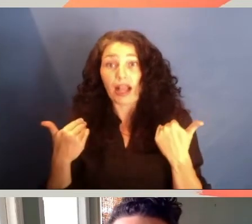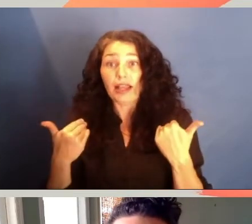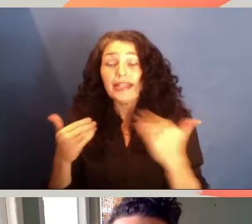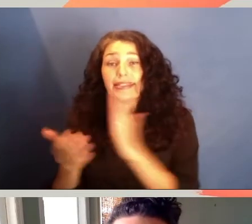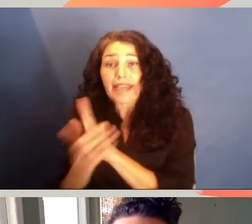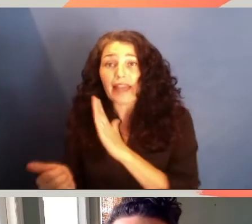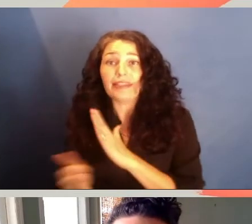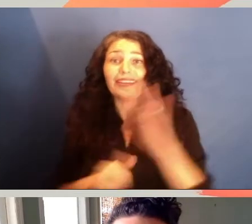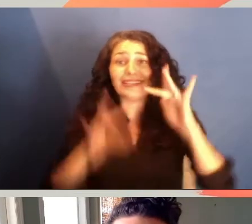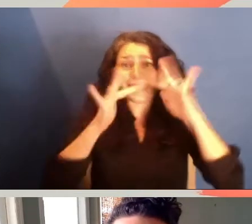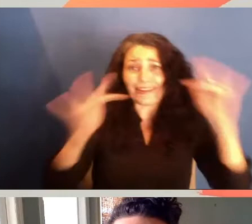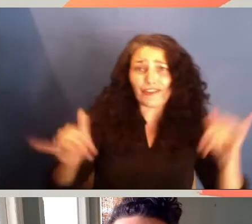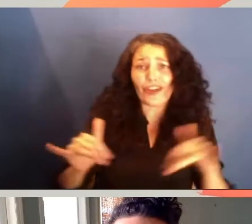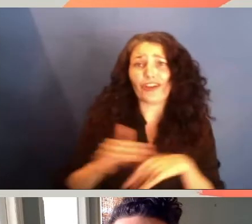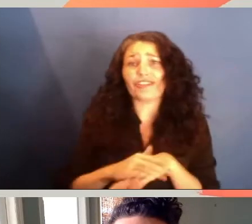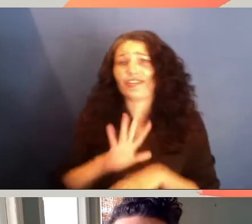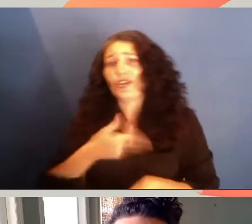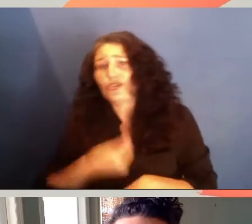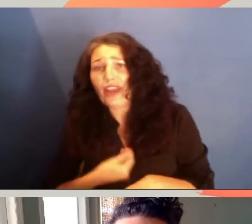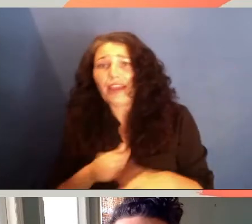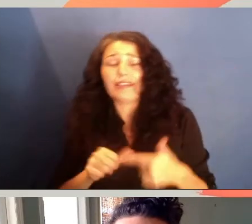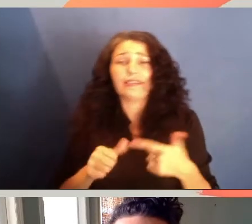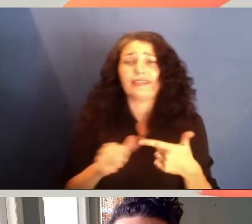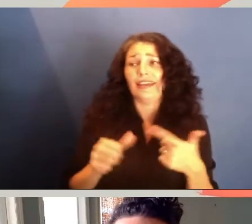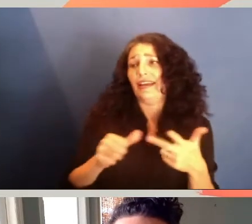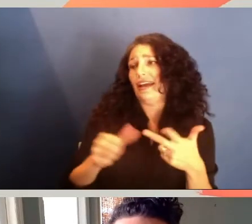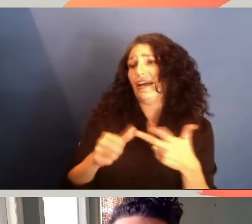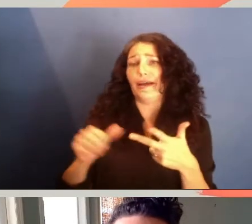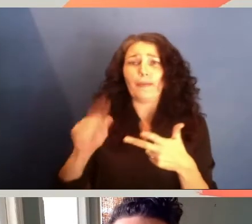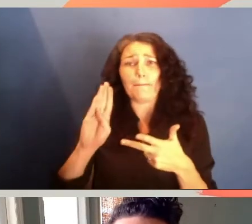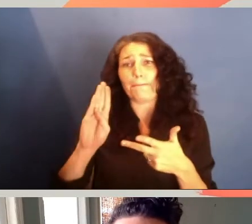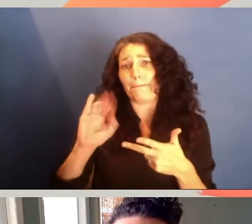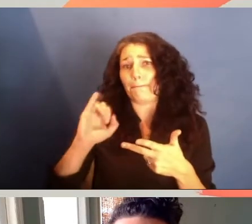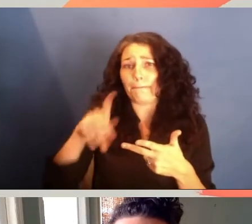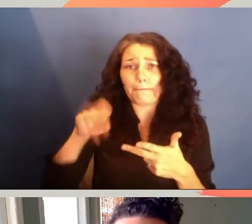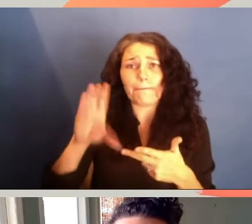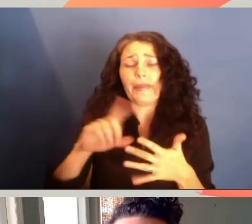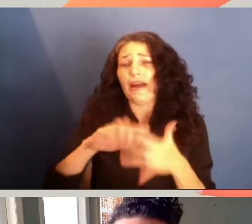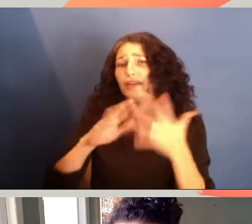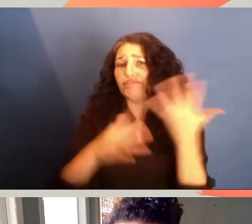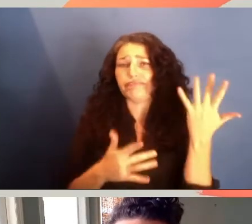and just so that we have, what does that begin to look like, and then how do we budget that? So I'm thinking about that.